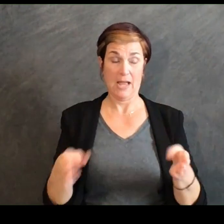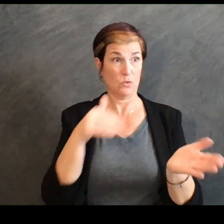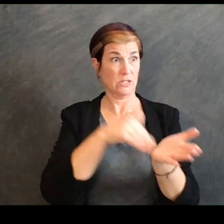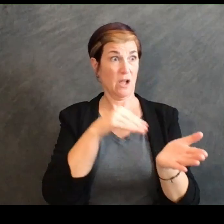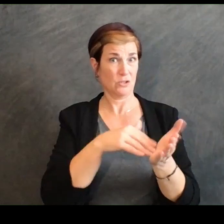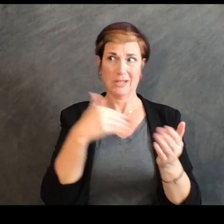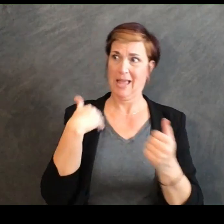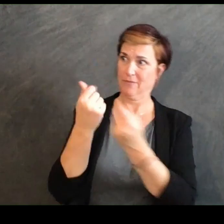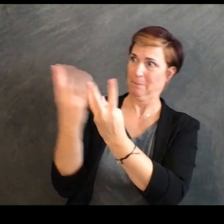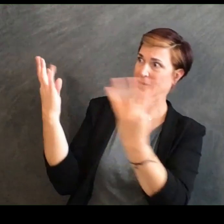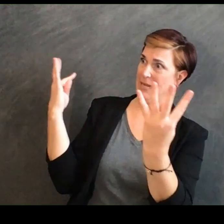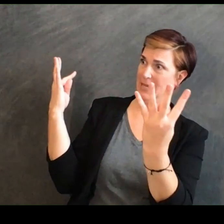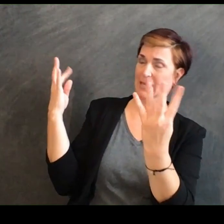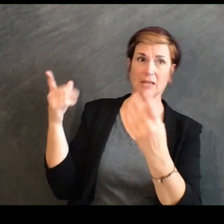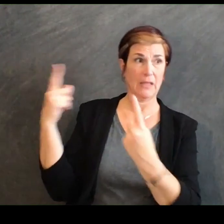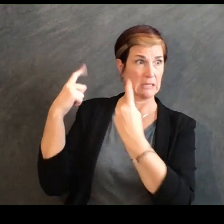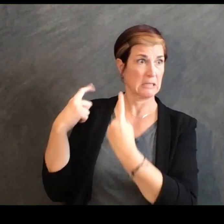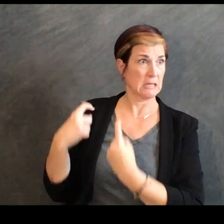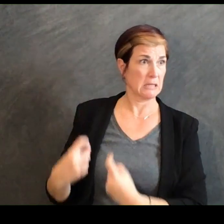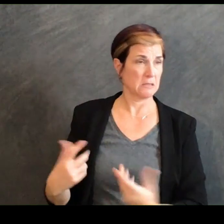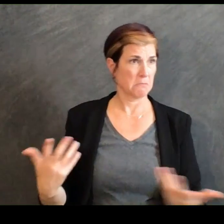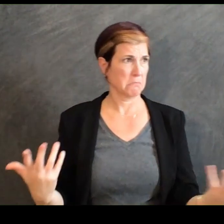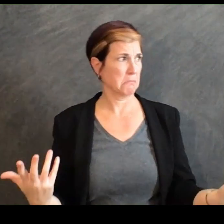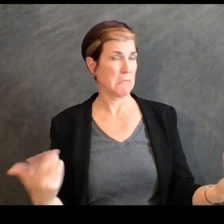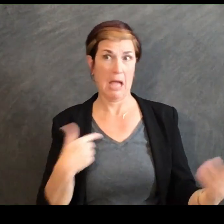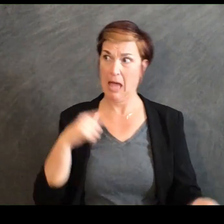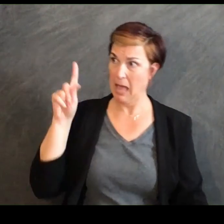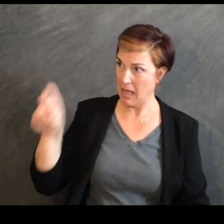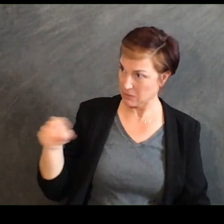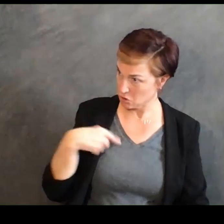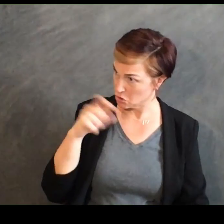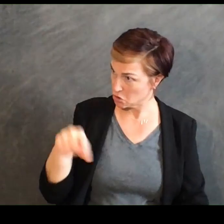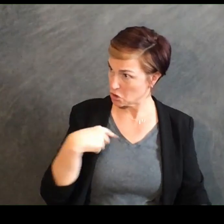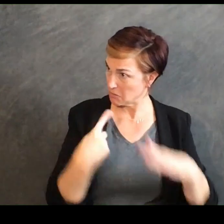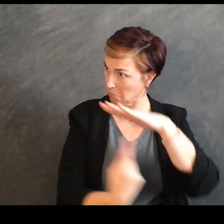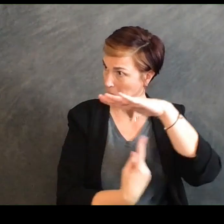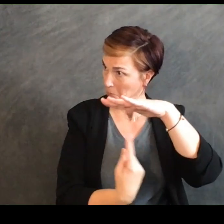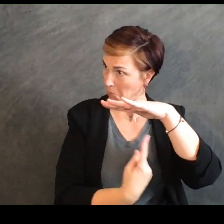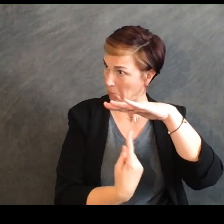frankly and I asked them that same question and they said you don't have